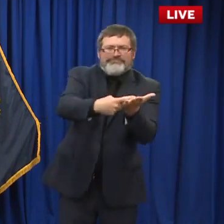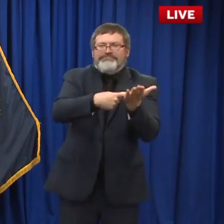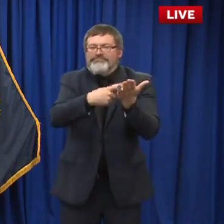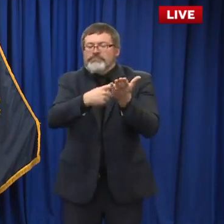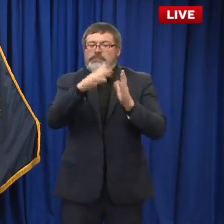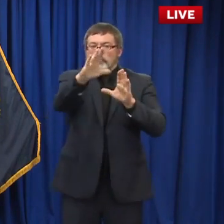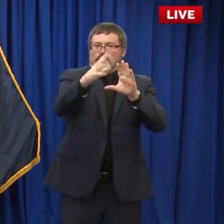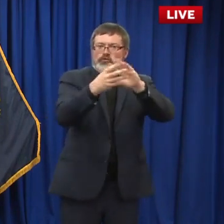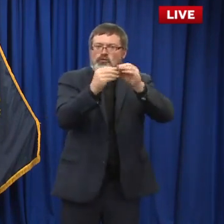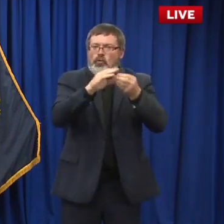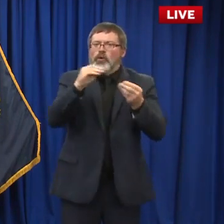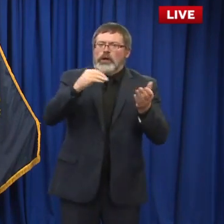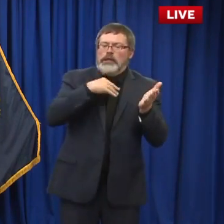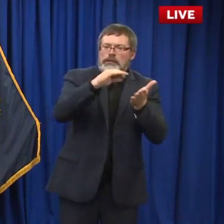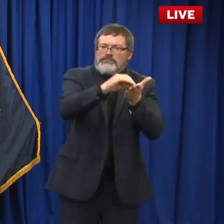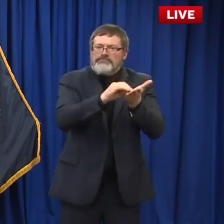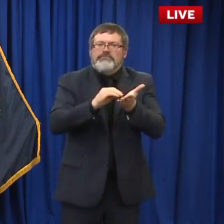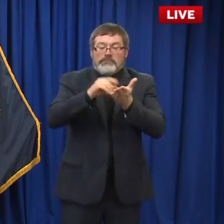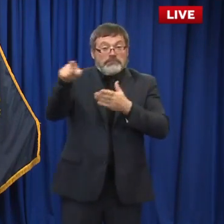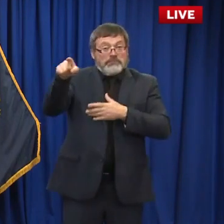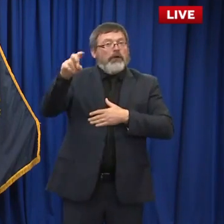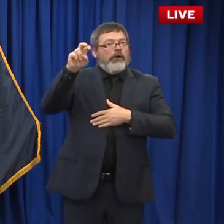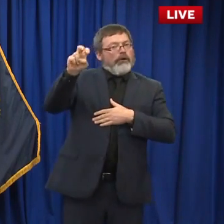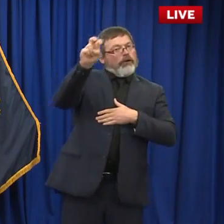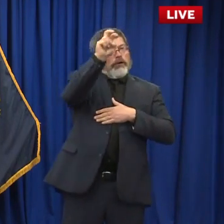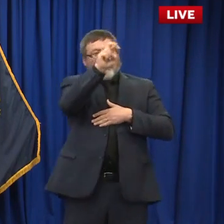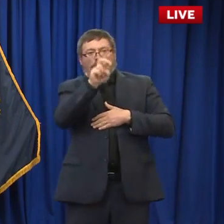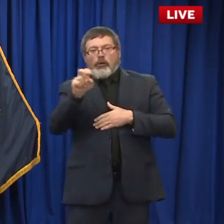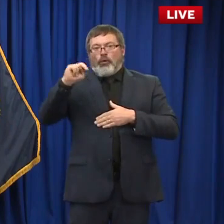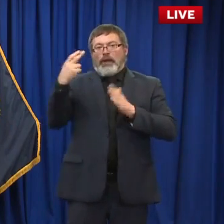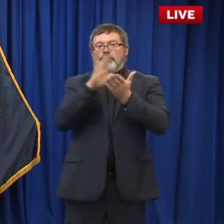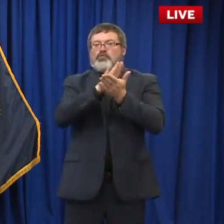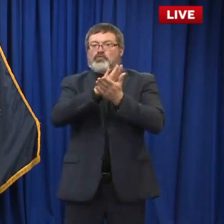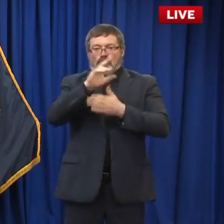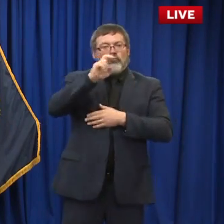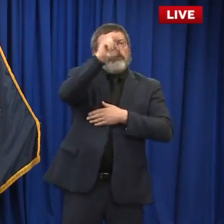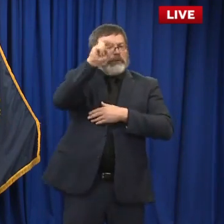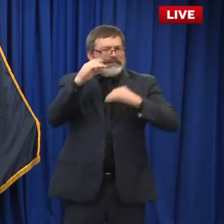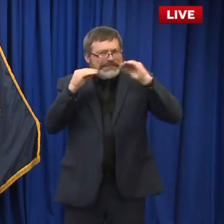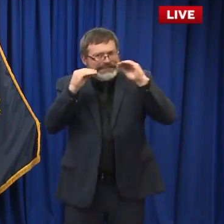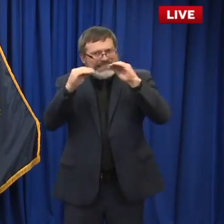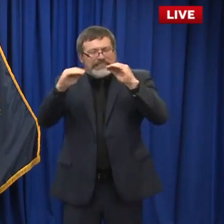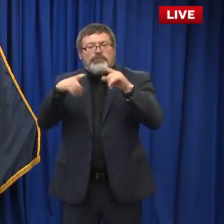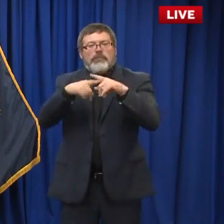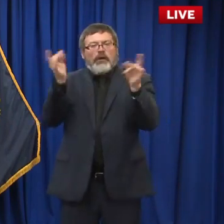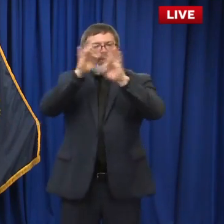STORY IN A VARIETY OF DIFFERENT WAYS, BUT IT'S ONE THAT LOOKS TO THE FUTURE AND ALWAYS TRYING TO BUILD ON THE FUTURE.